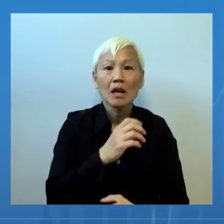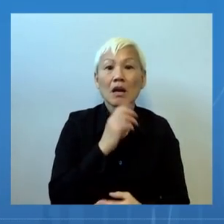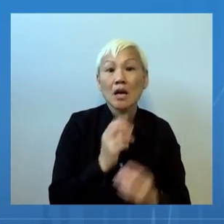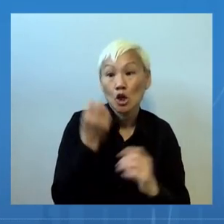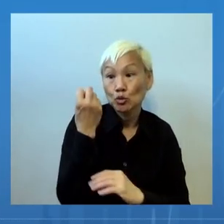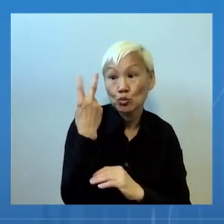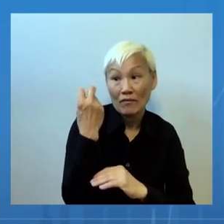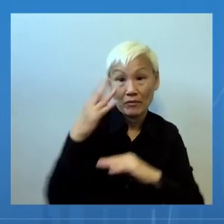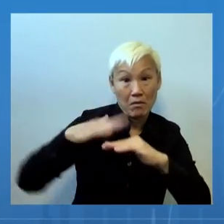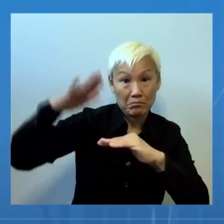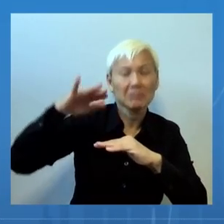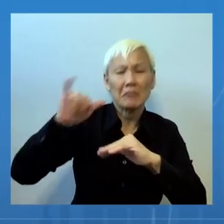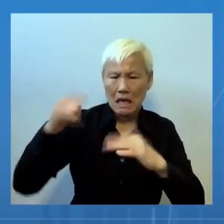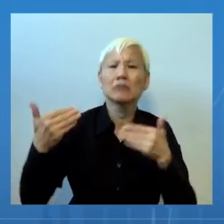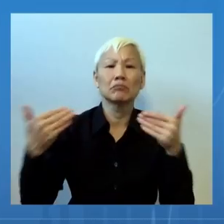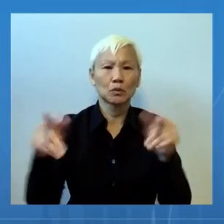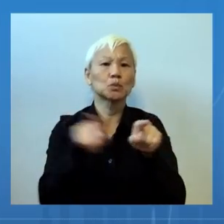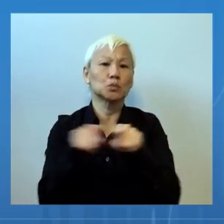to tens of millions of eligible Americans.